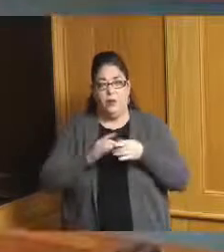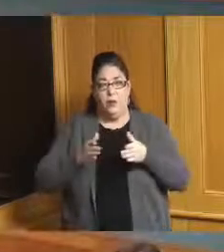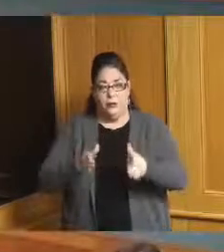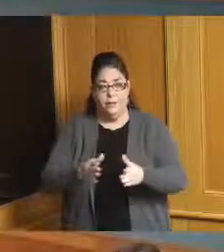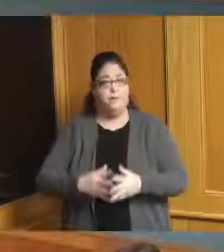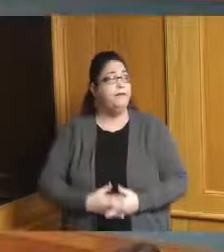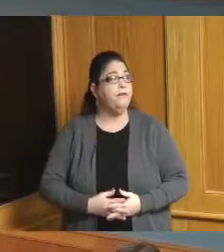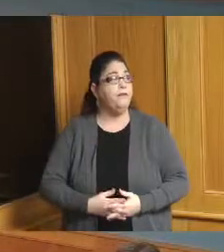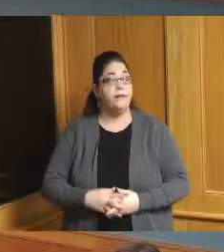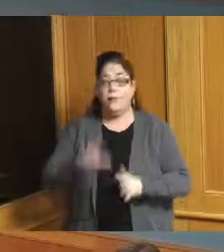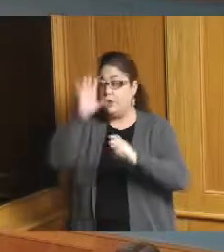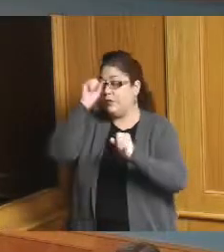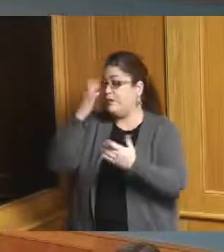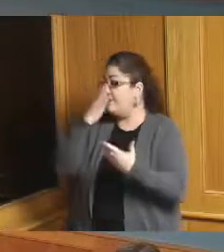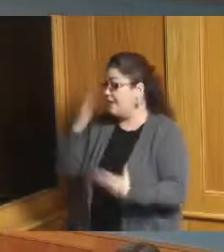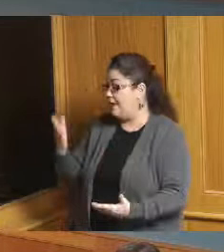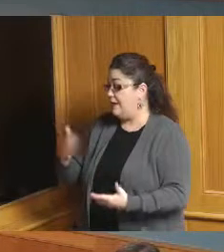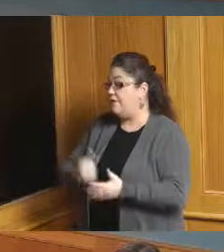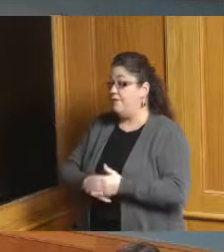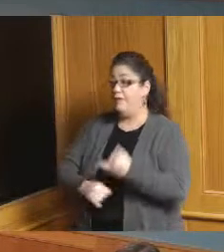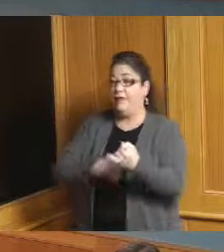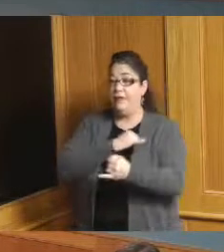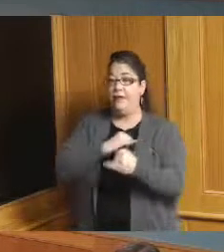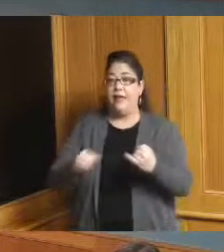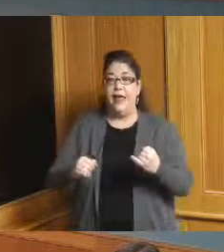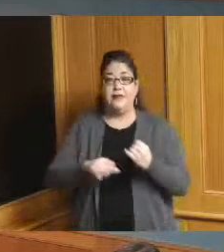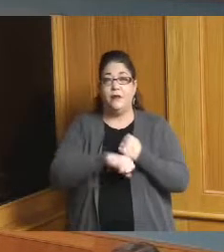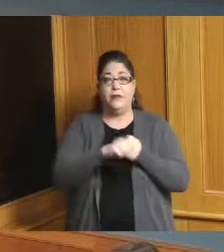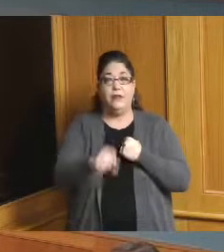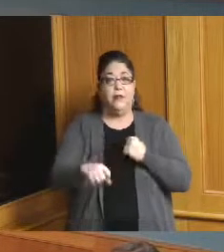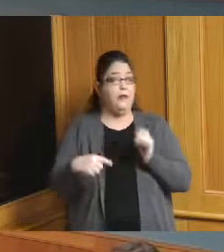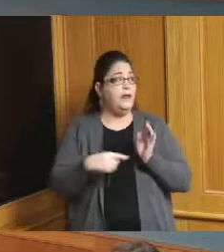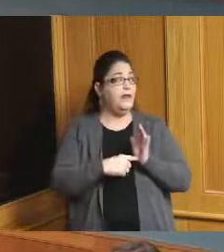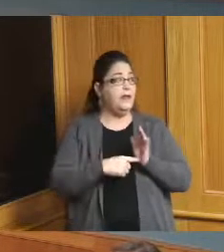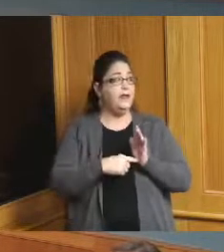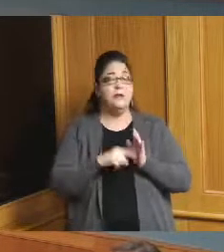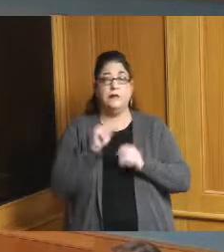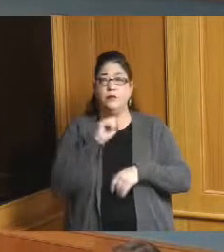thank you and so lastly I'm not going to belabor this this is too important people are dying as we